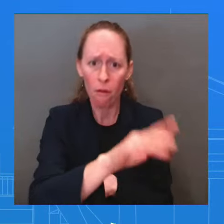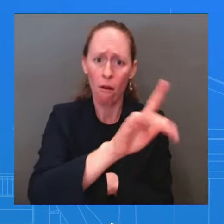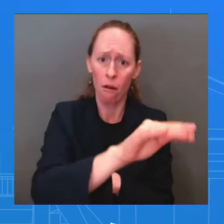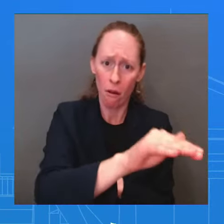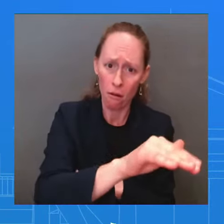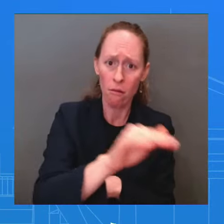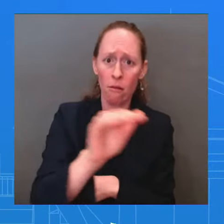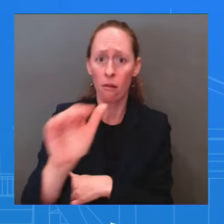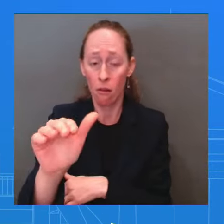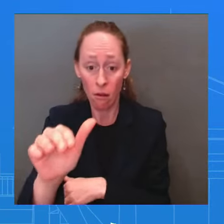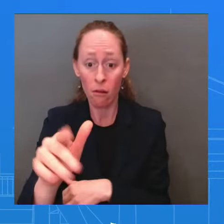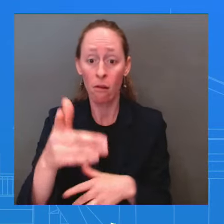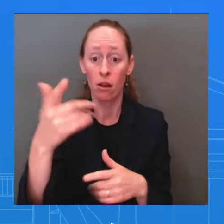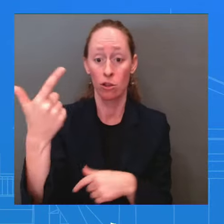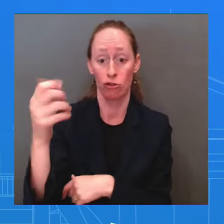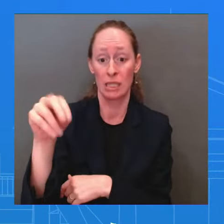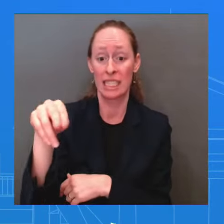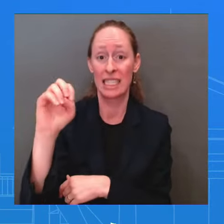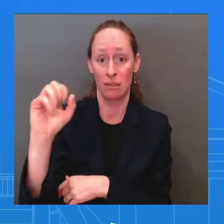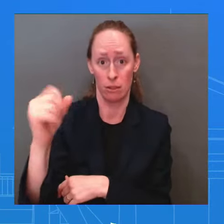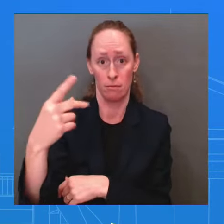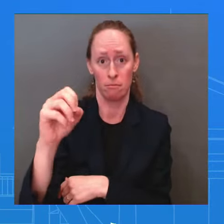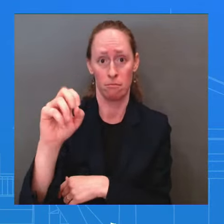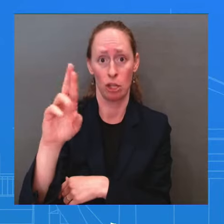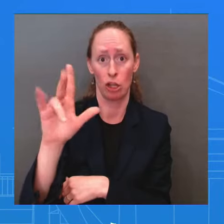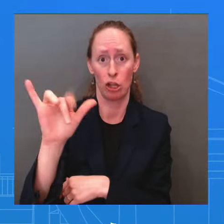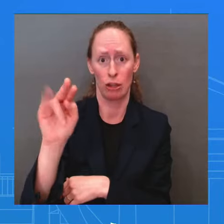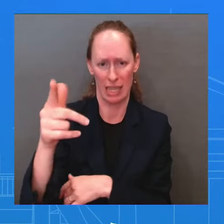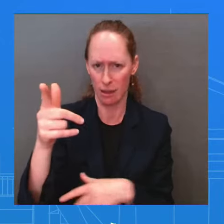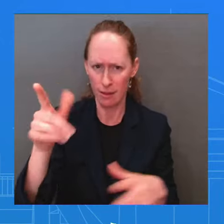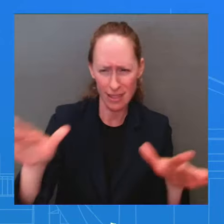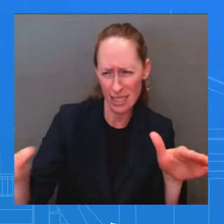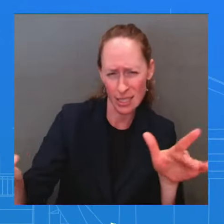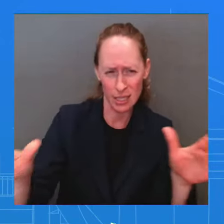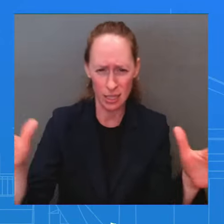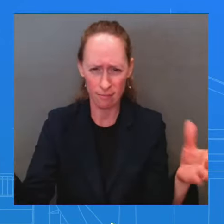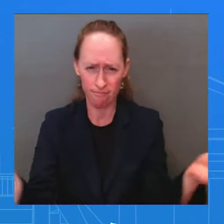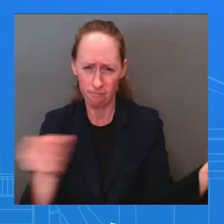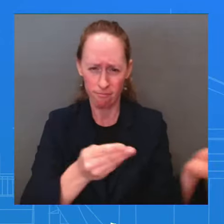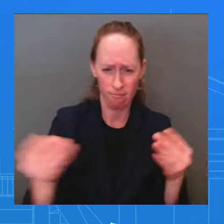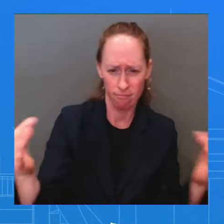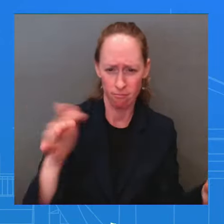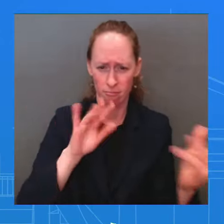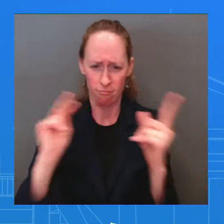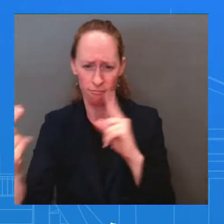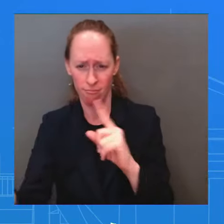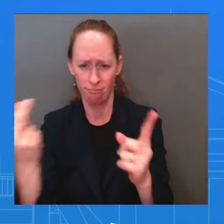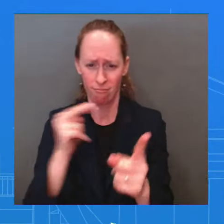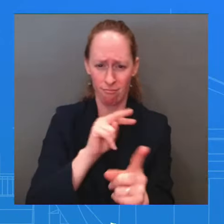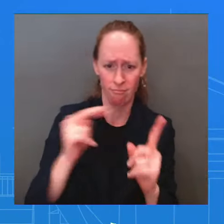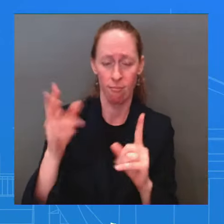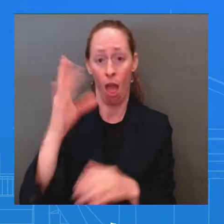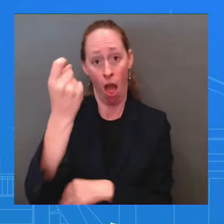coordinator role from the White House. So, look, they are not -- I want to say one last thing is